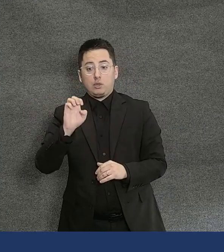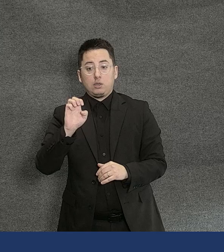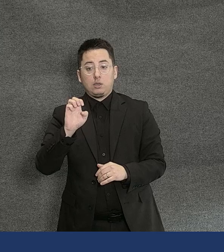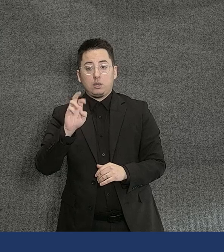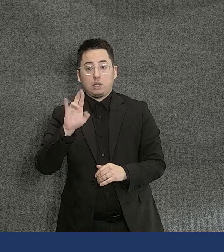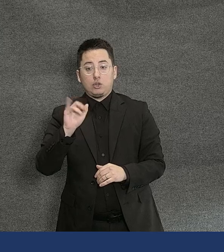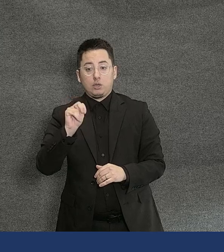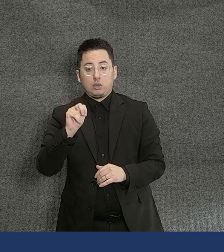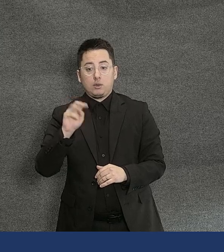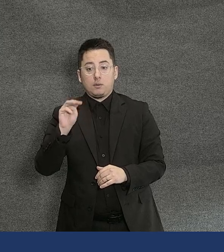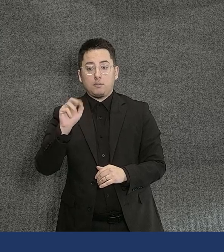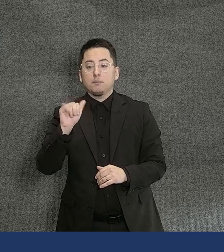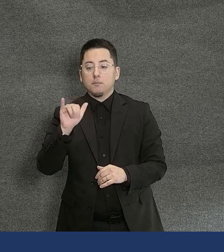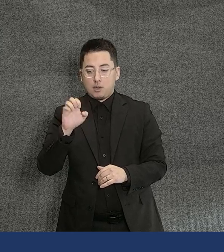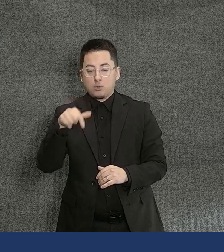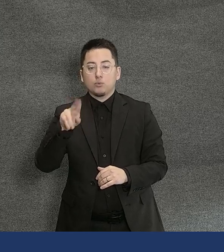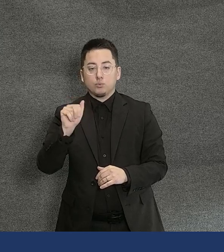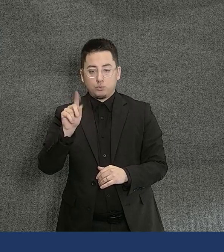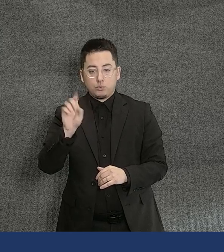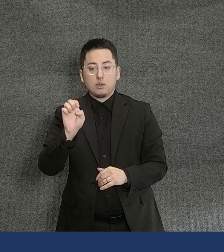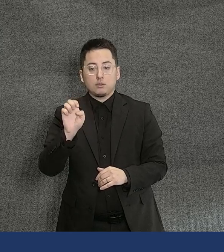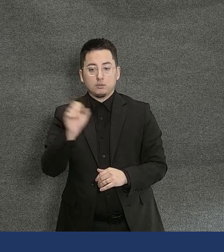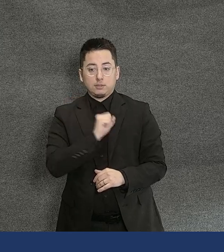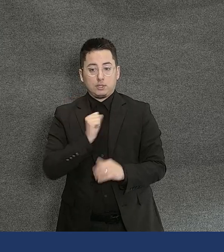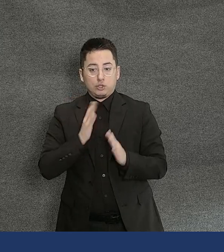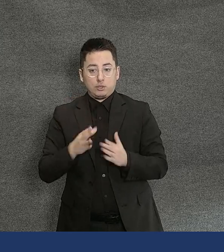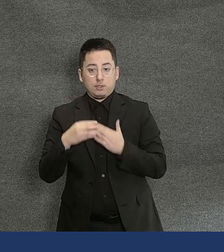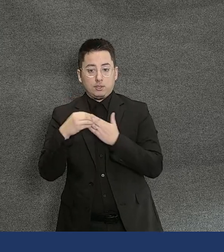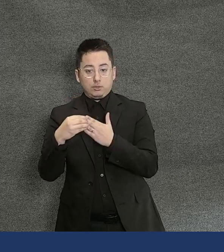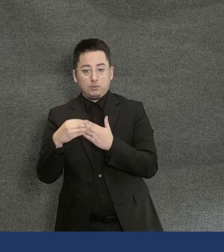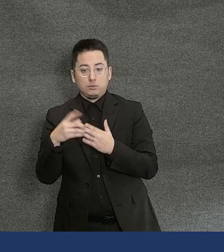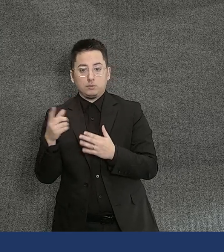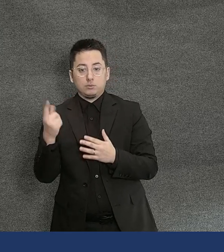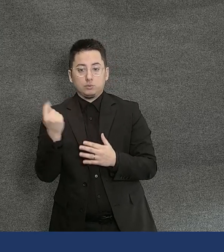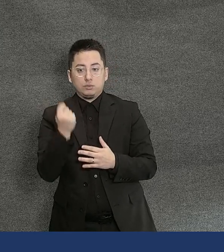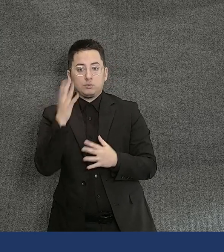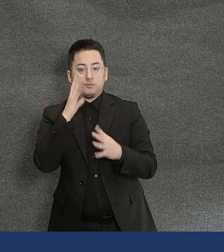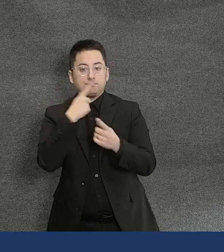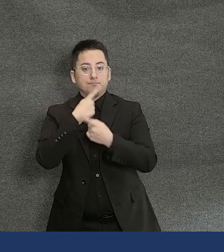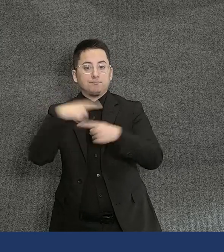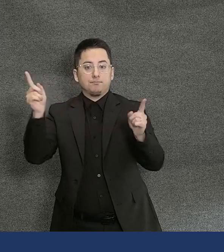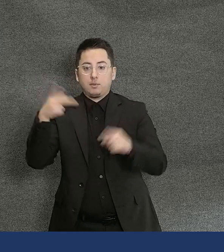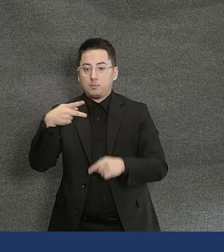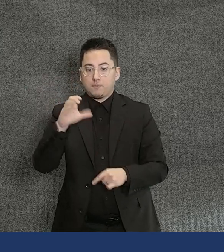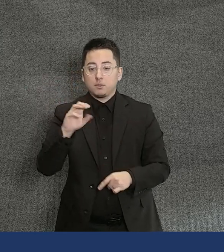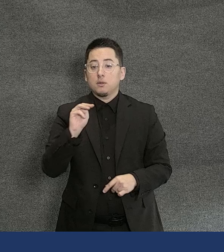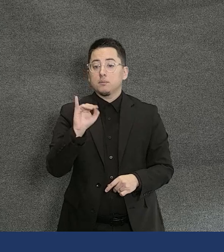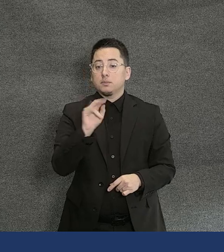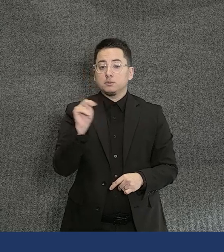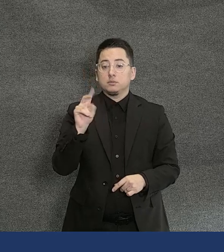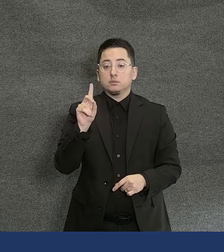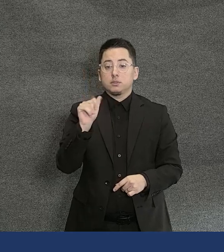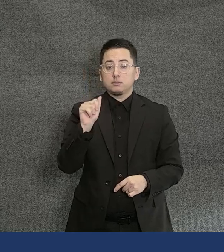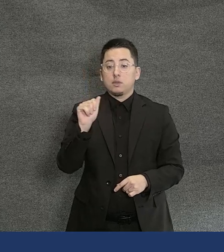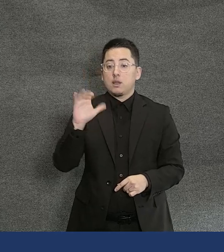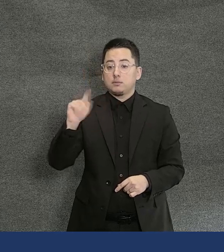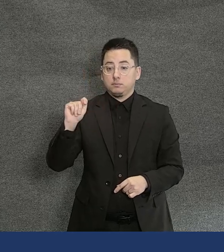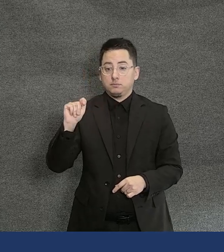at a press conference the Minnesota Disabilities Act, which is 504 for Minnesota.